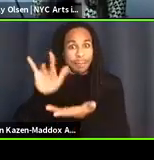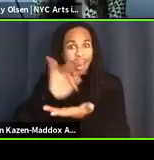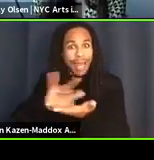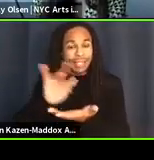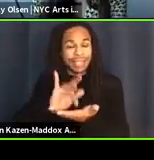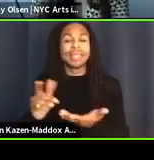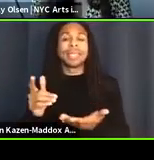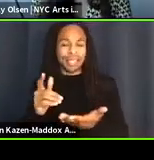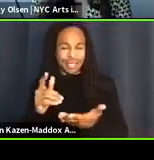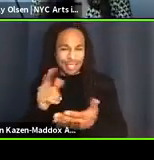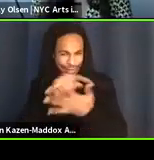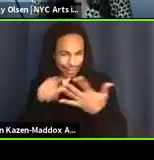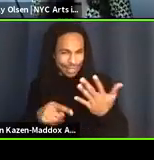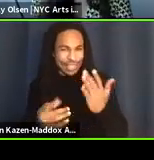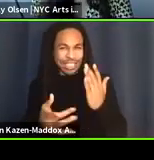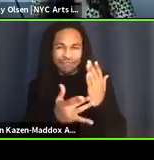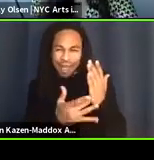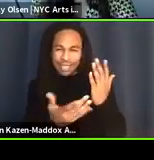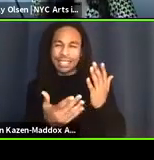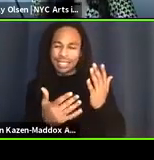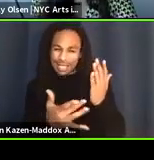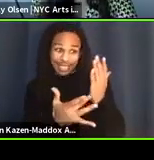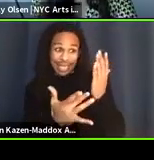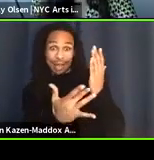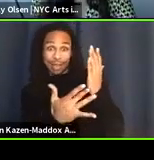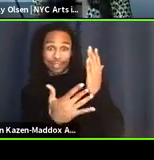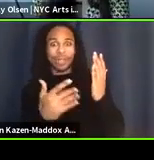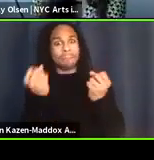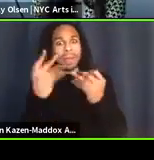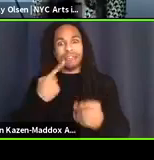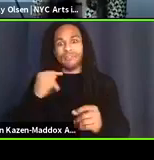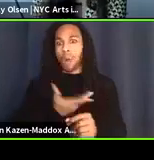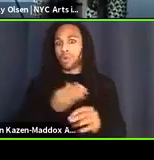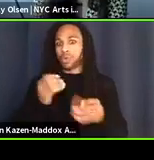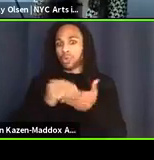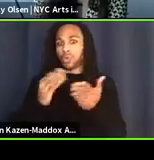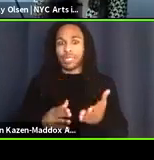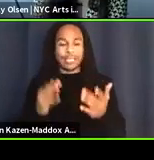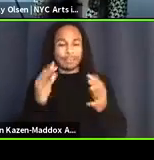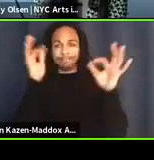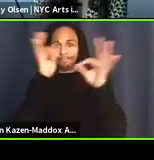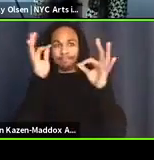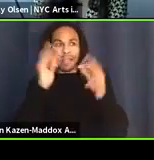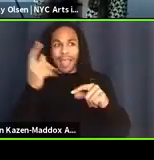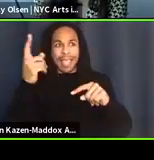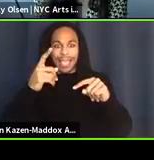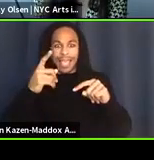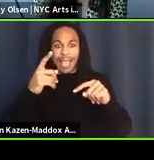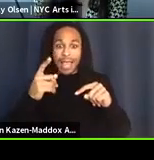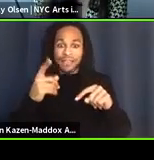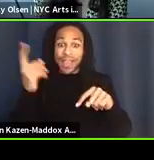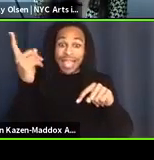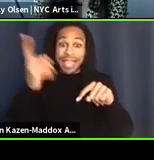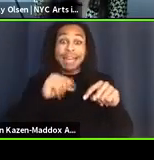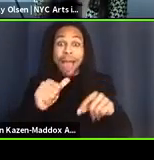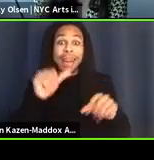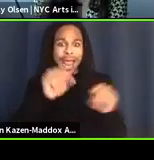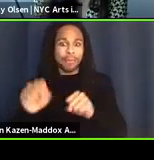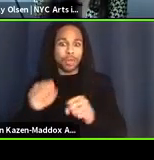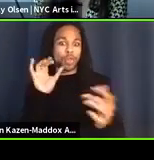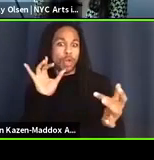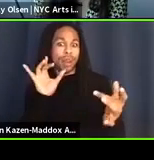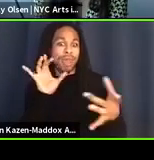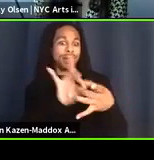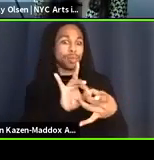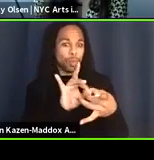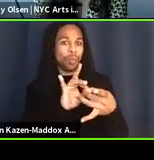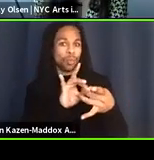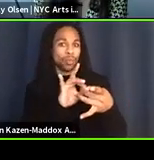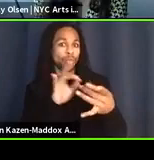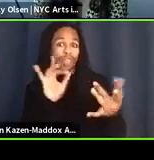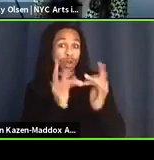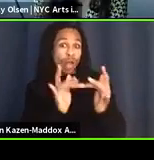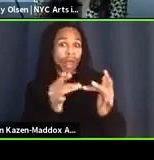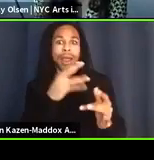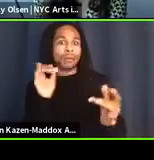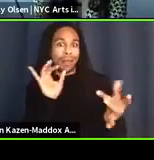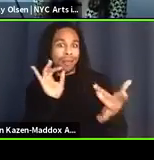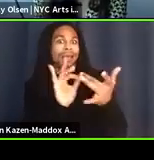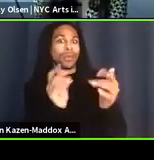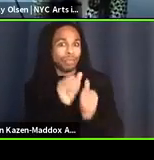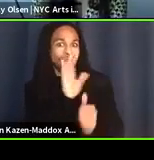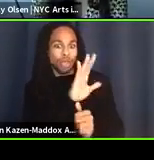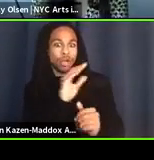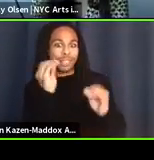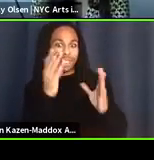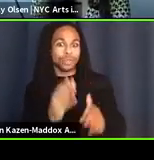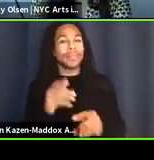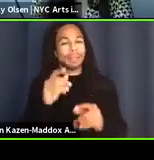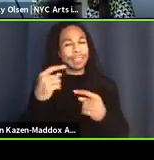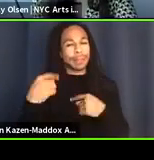do the math? How are families responding, as digital provides a power outage of entry